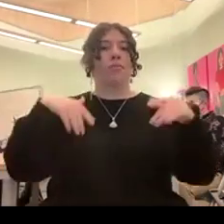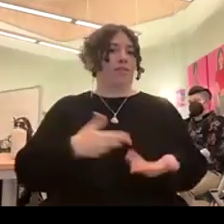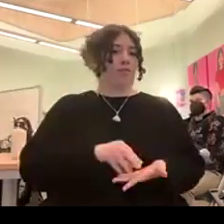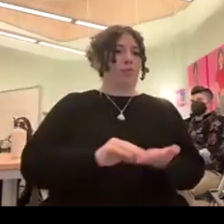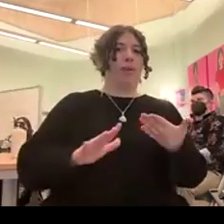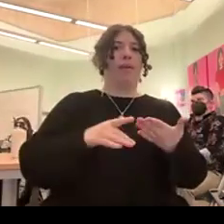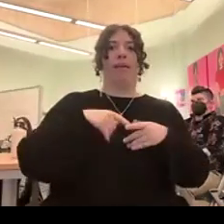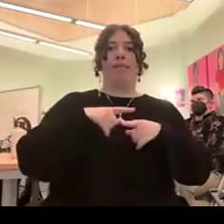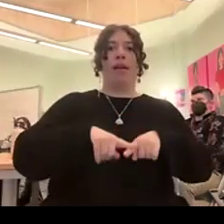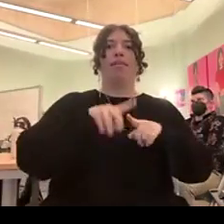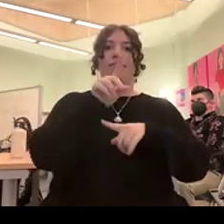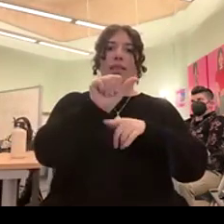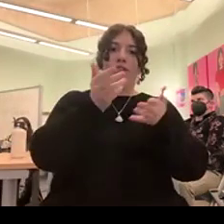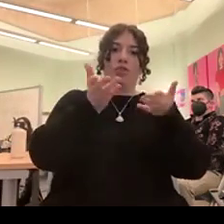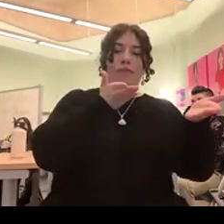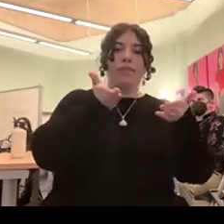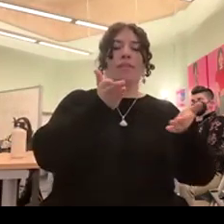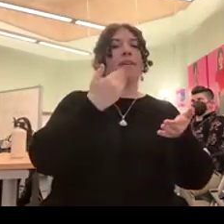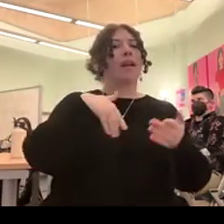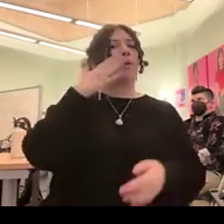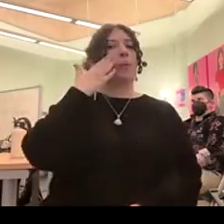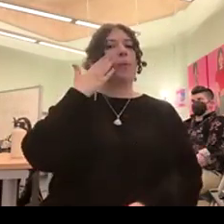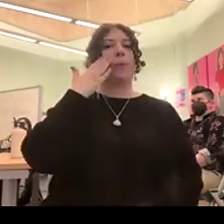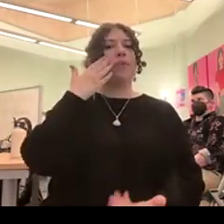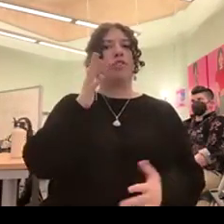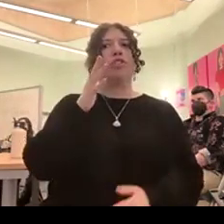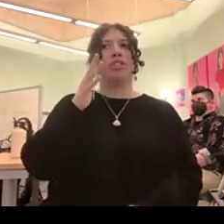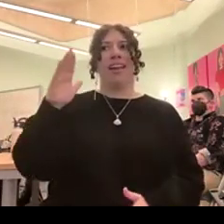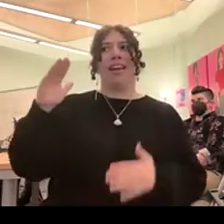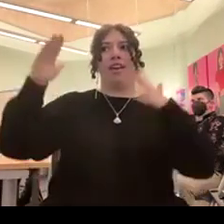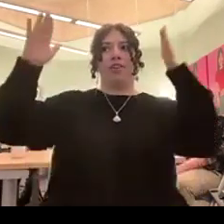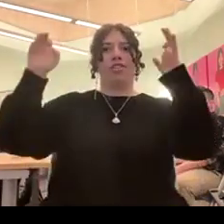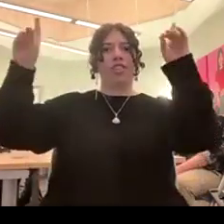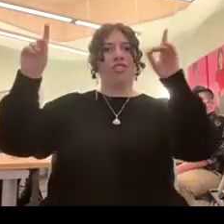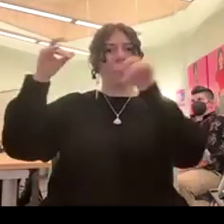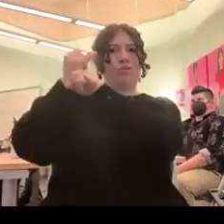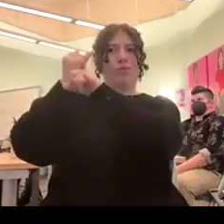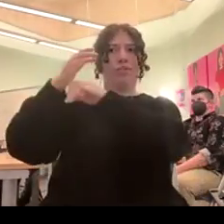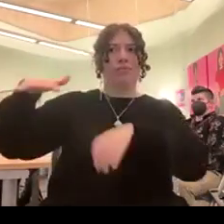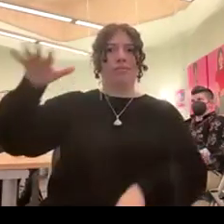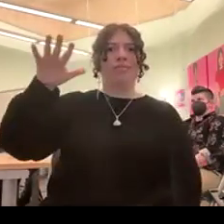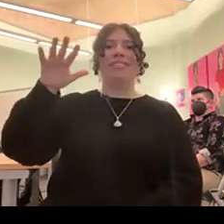education was because, as a student, I relied a lot on disability services and I knew that